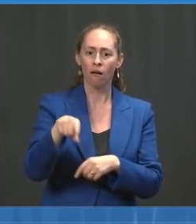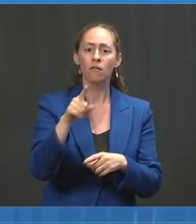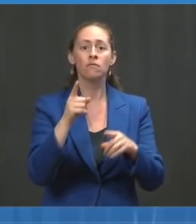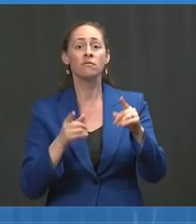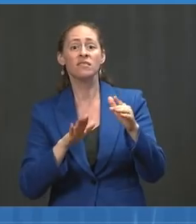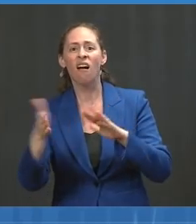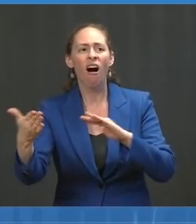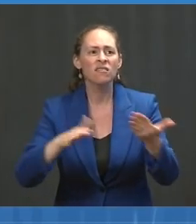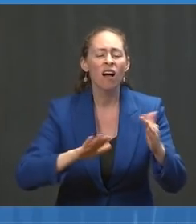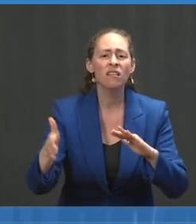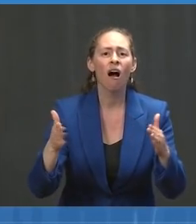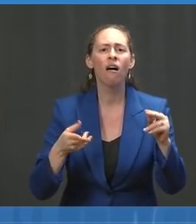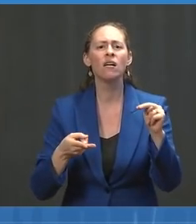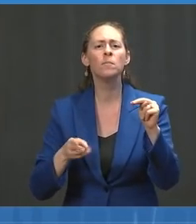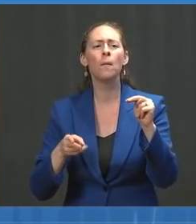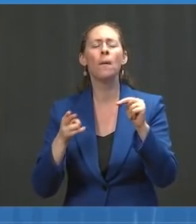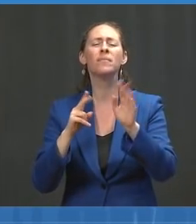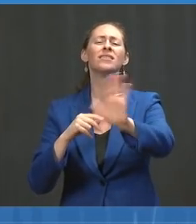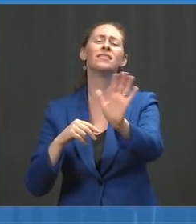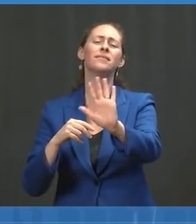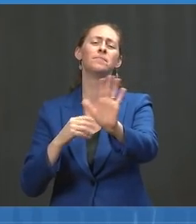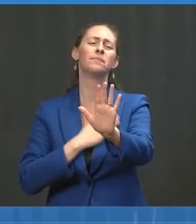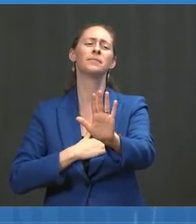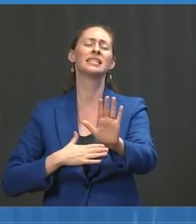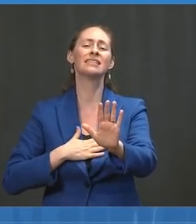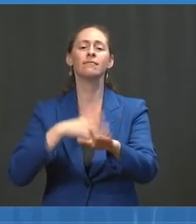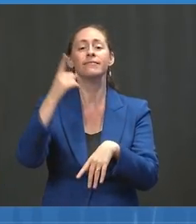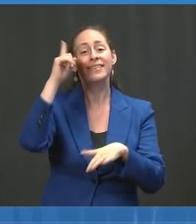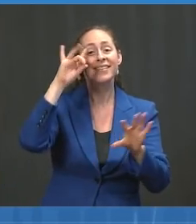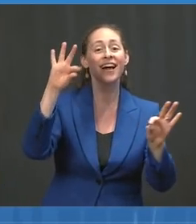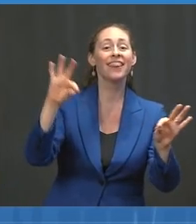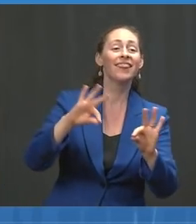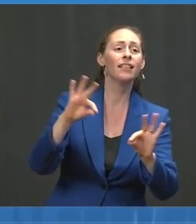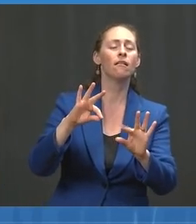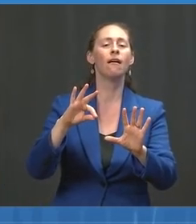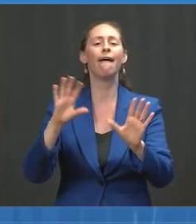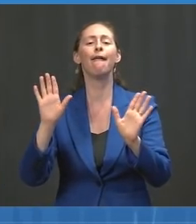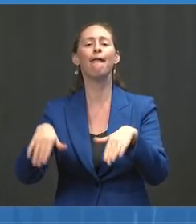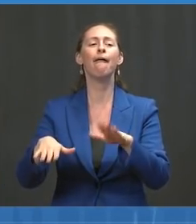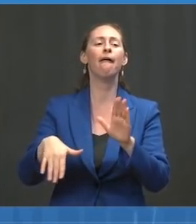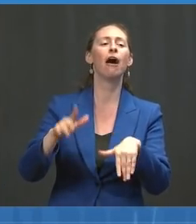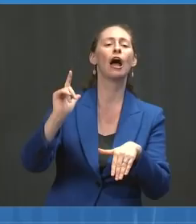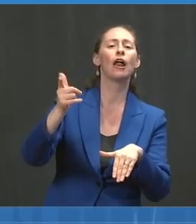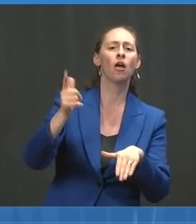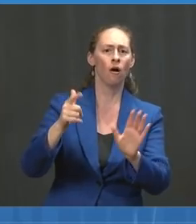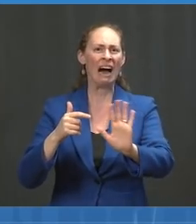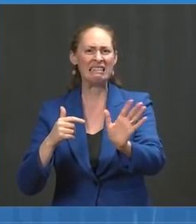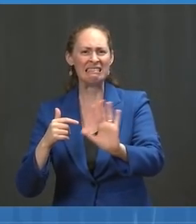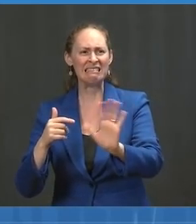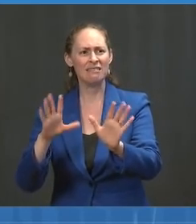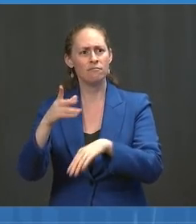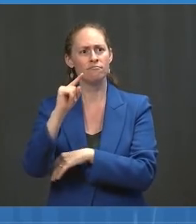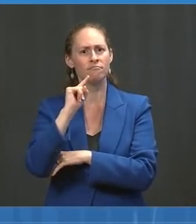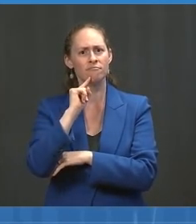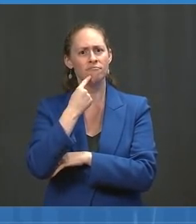Please, do not underestimate the risk of serious consequences of this virus. Vaccines are the best tool